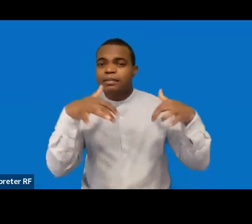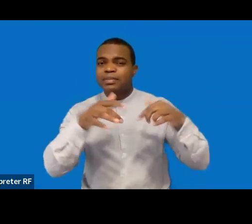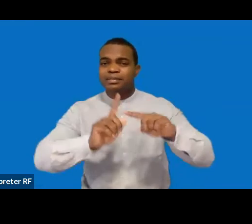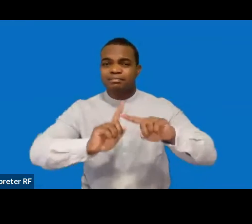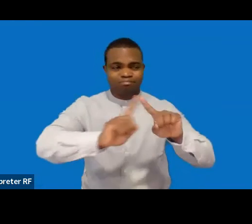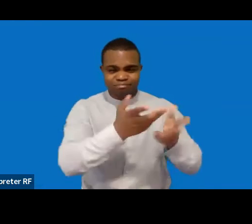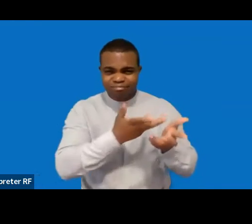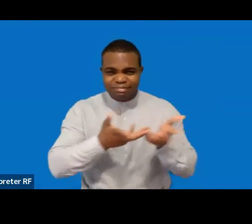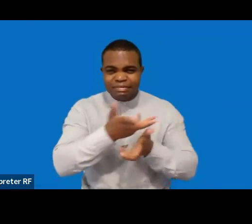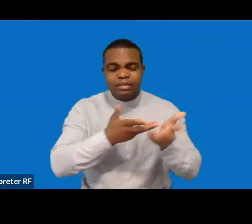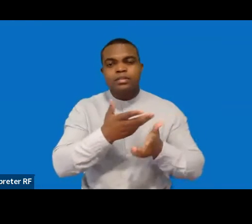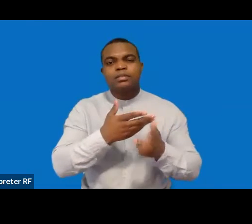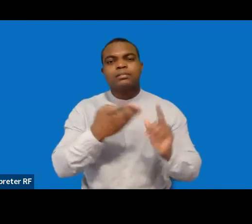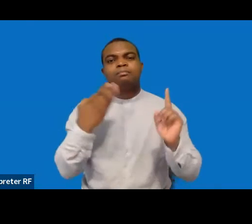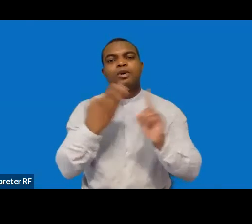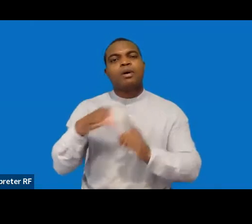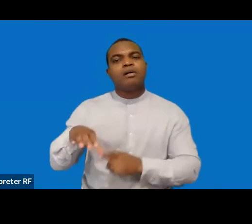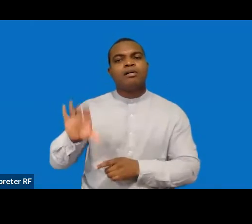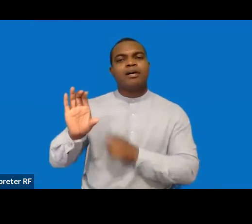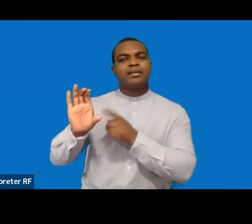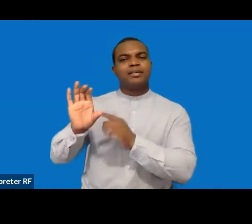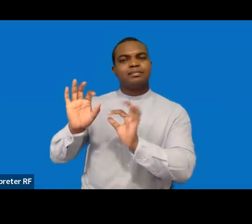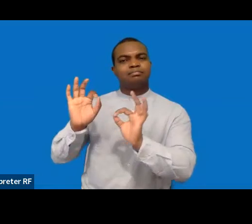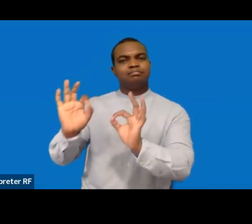This is why it is important to come together